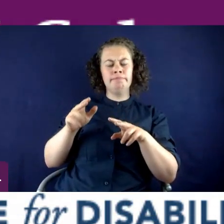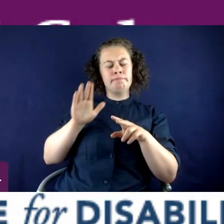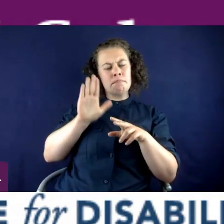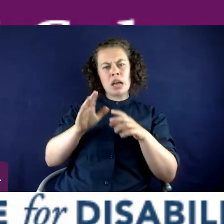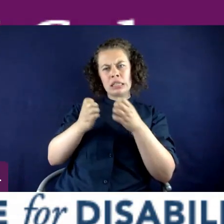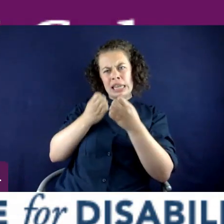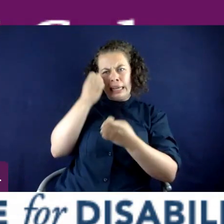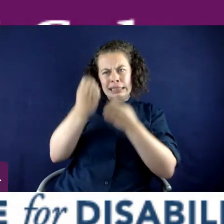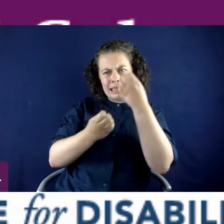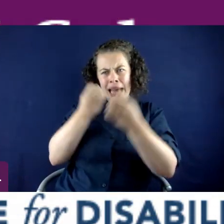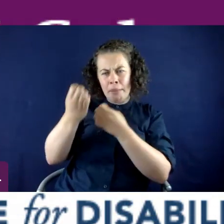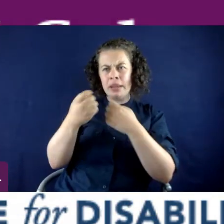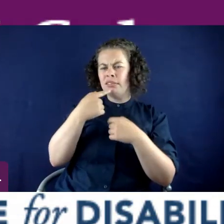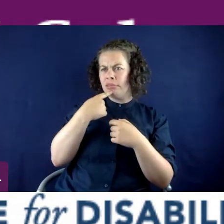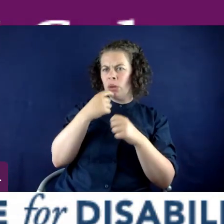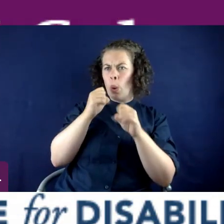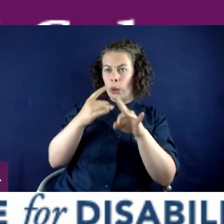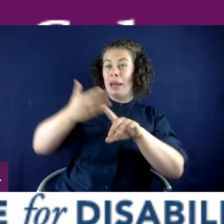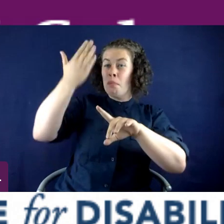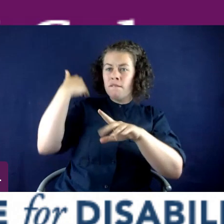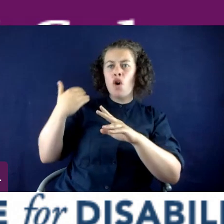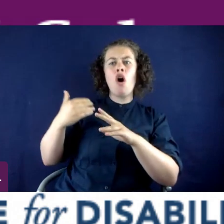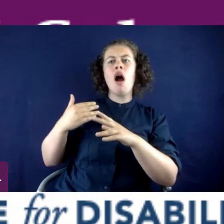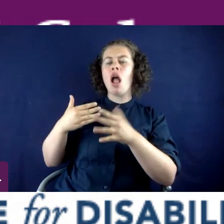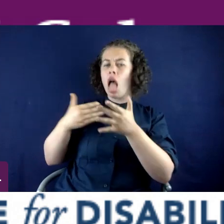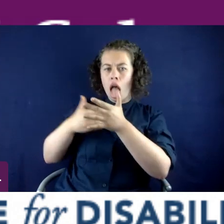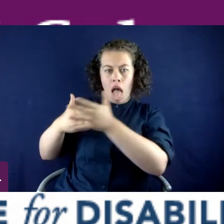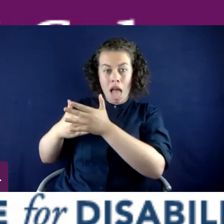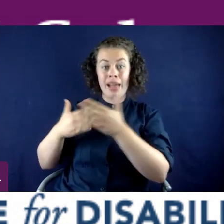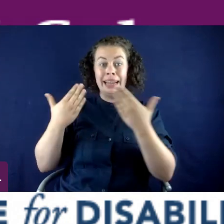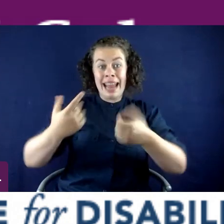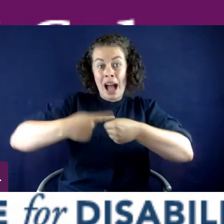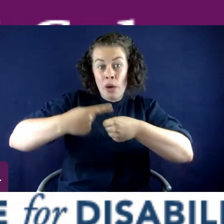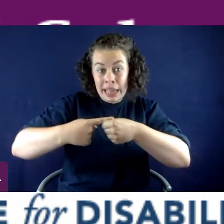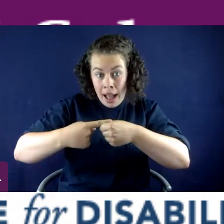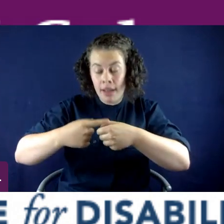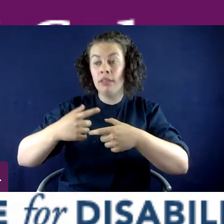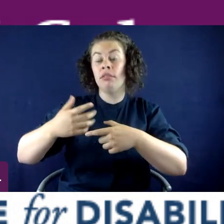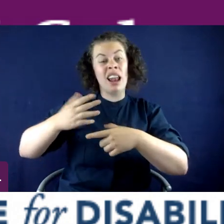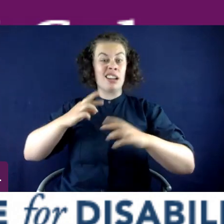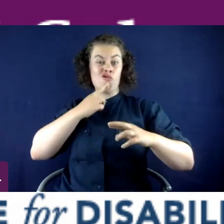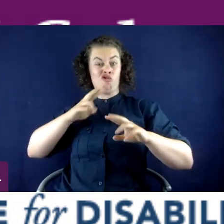we have to look at when we are mimicking accessibility is into digital space.